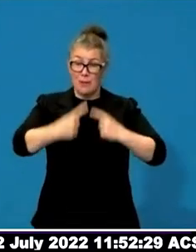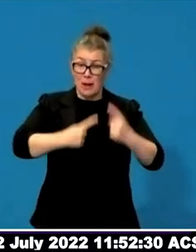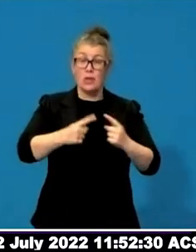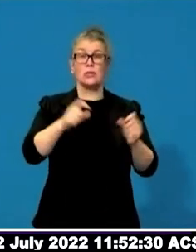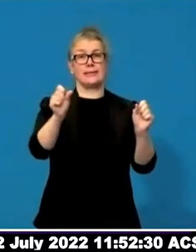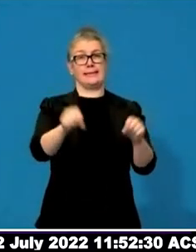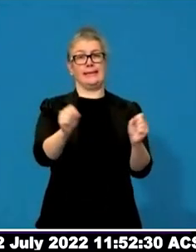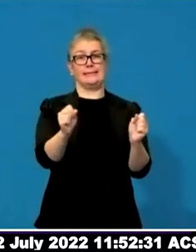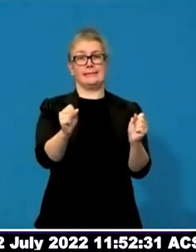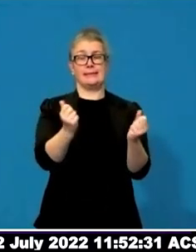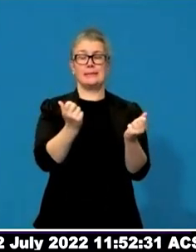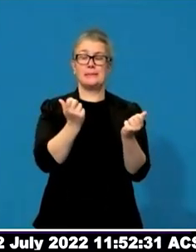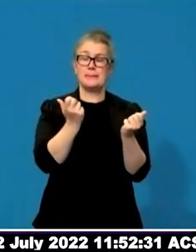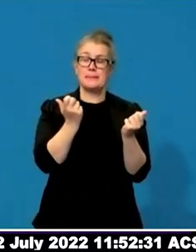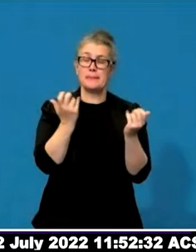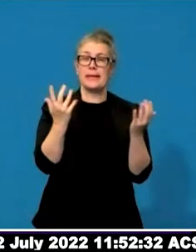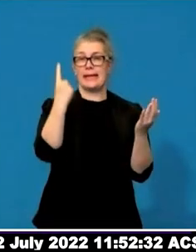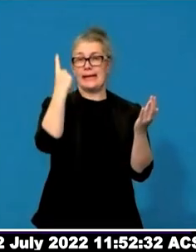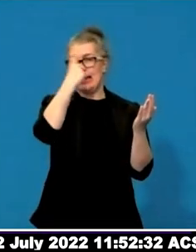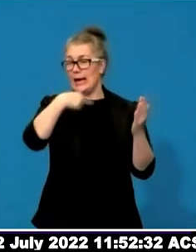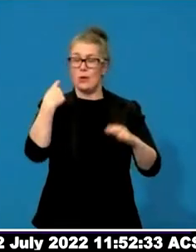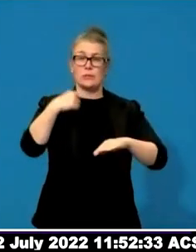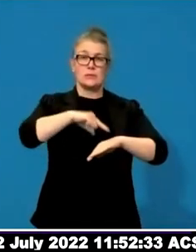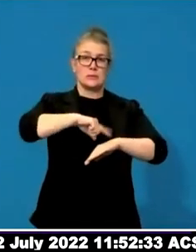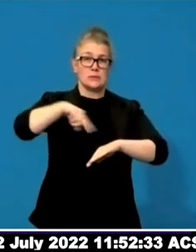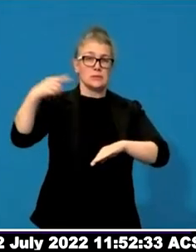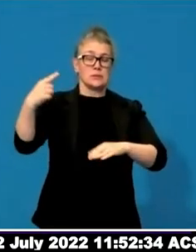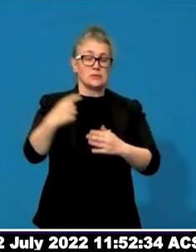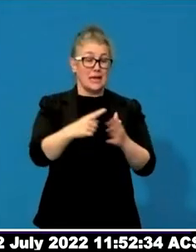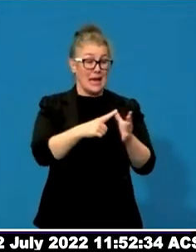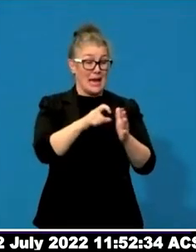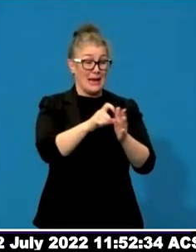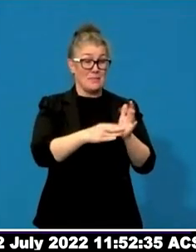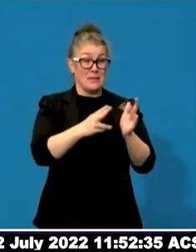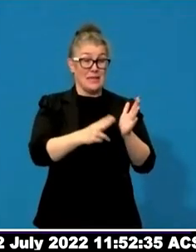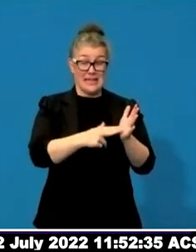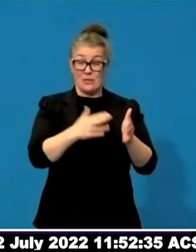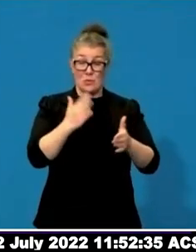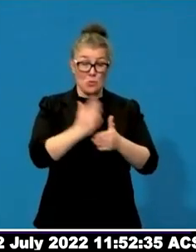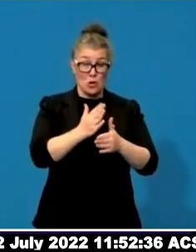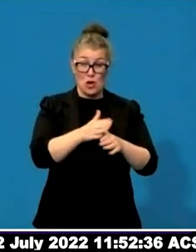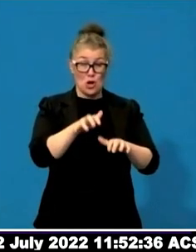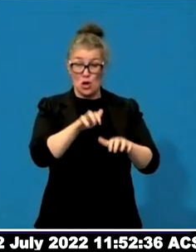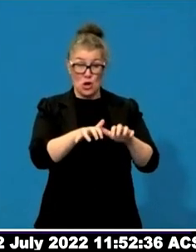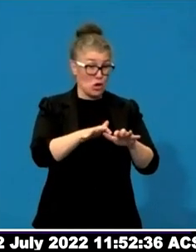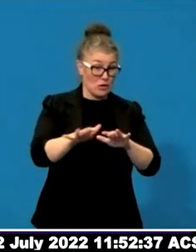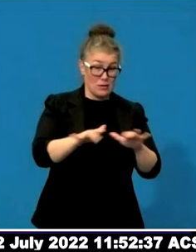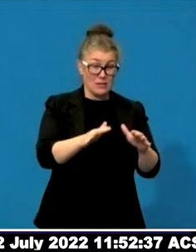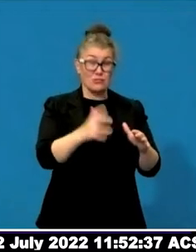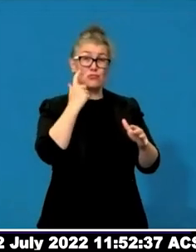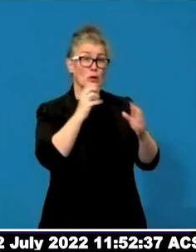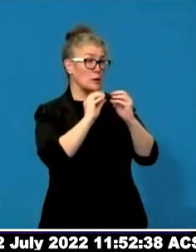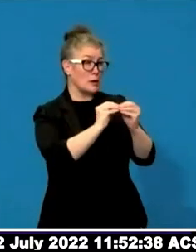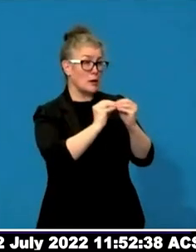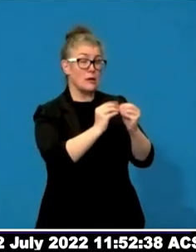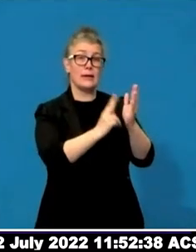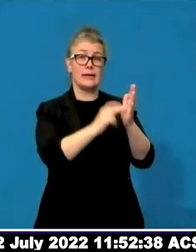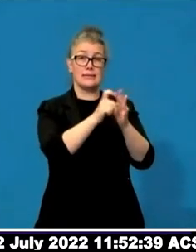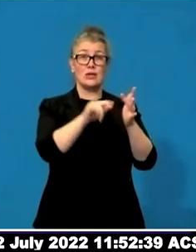And the administrivia of dealing with NDIS takes up a great amount of time.